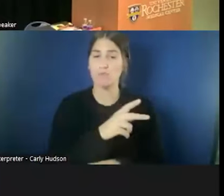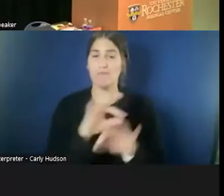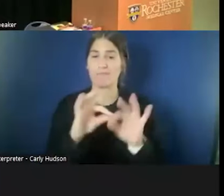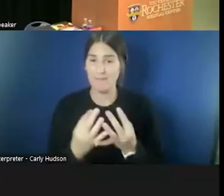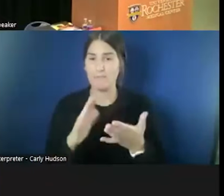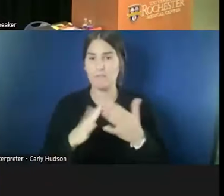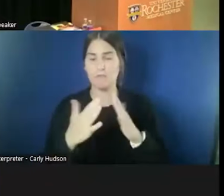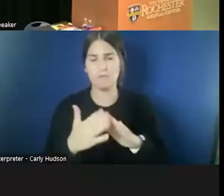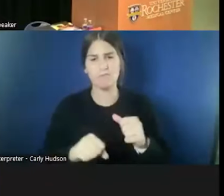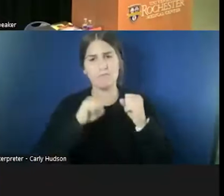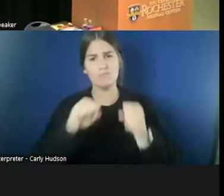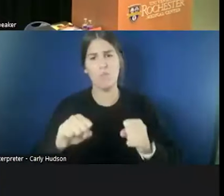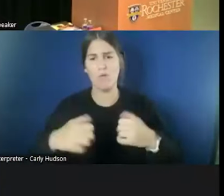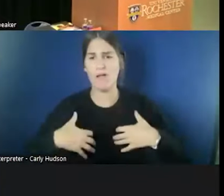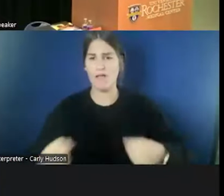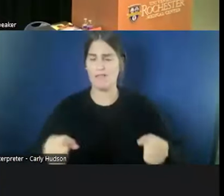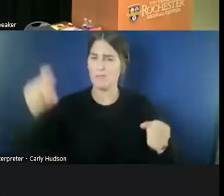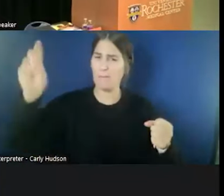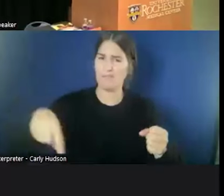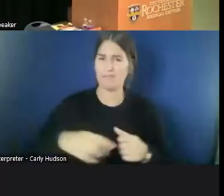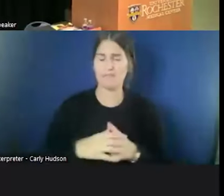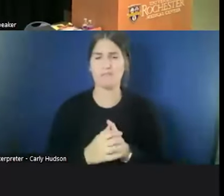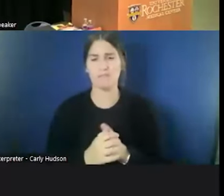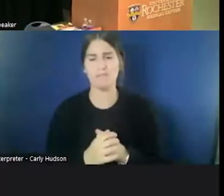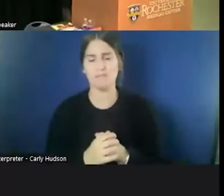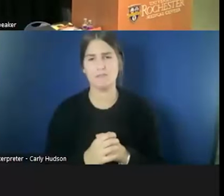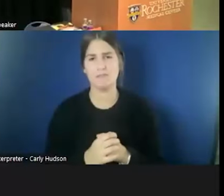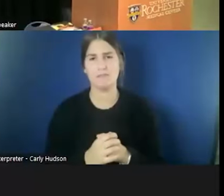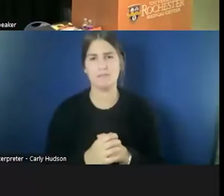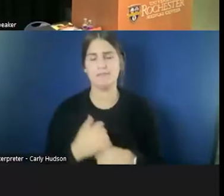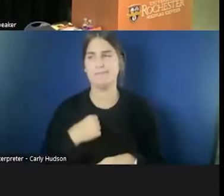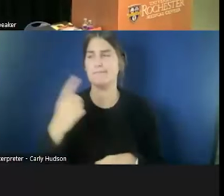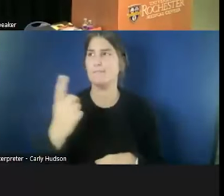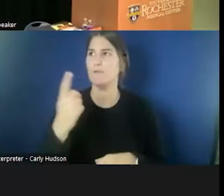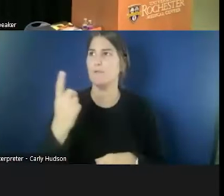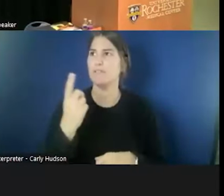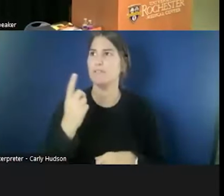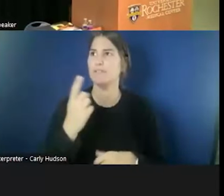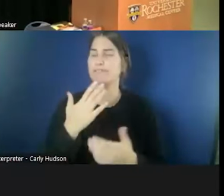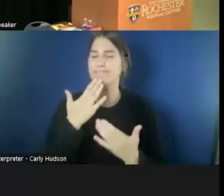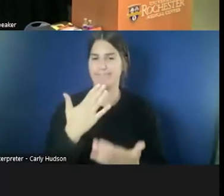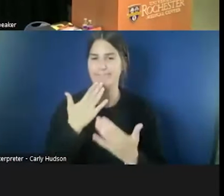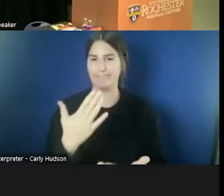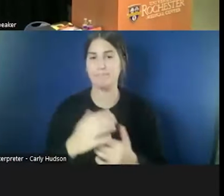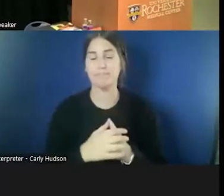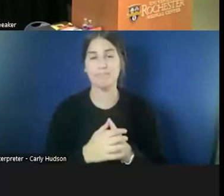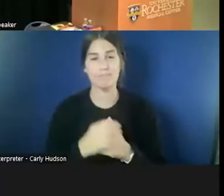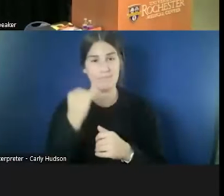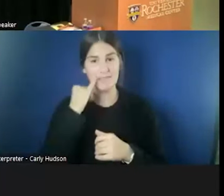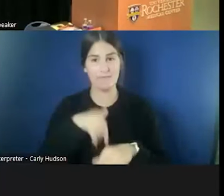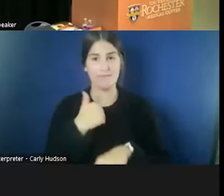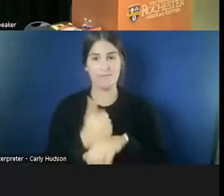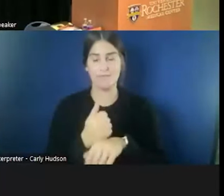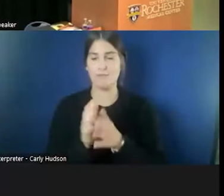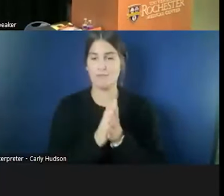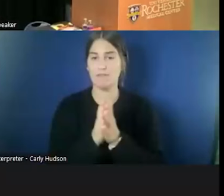and strong I always I'm always grateful when we do an initiatives like Nas which is basically a human